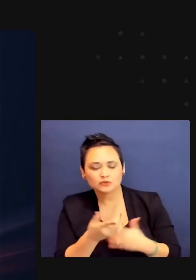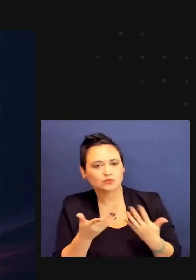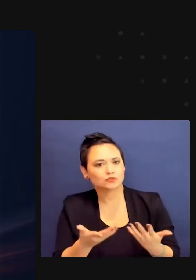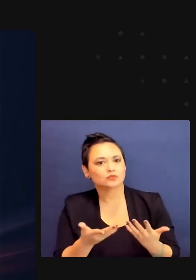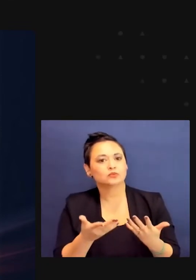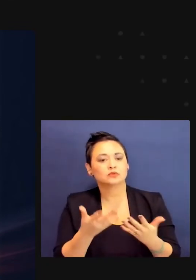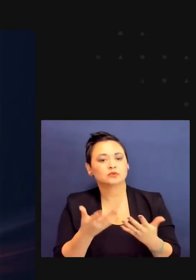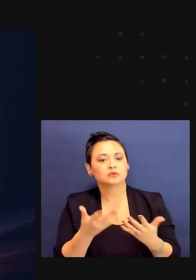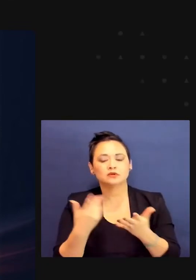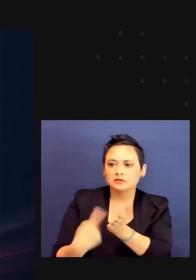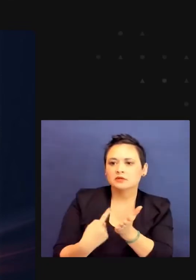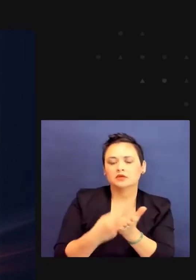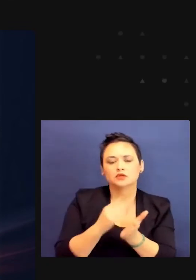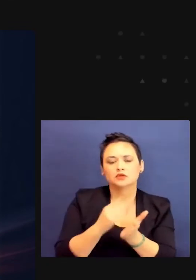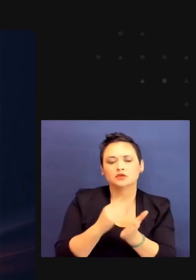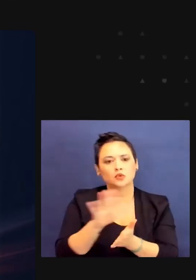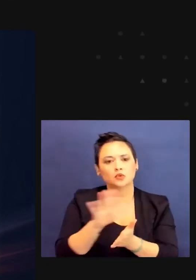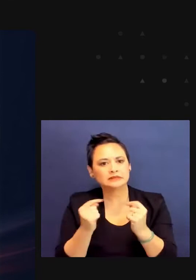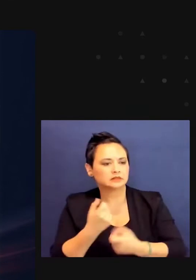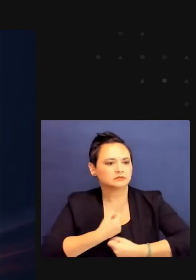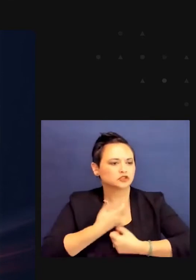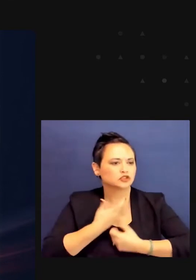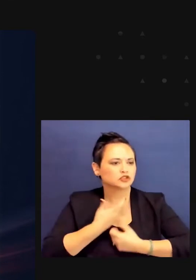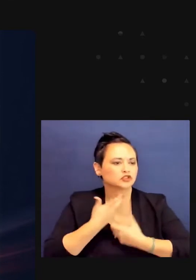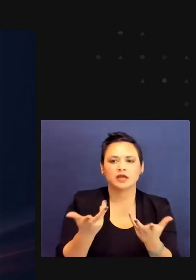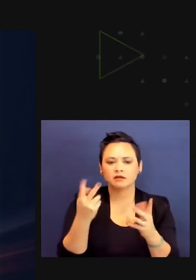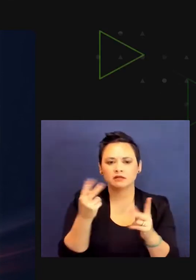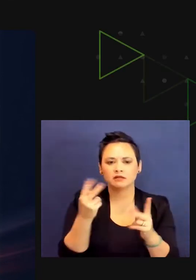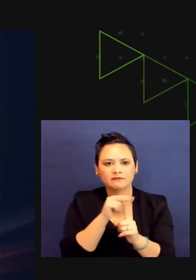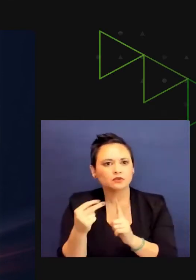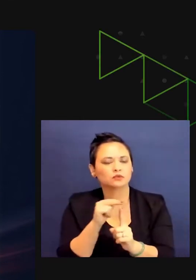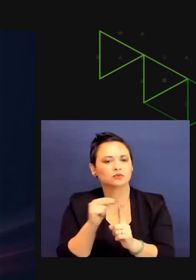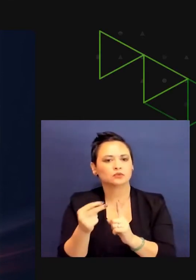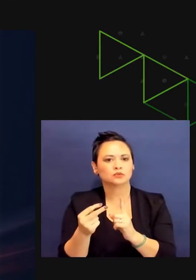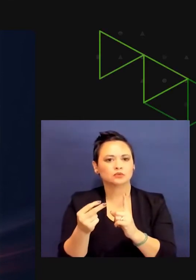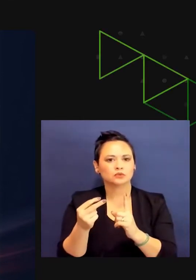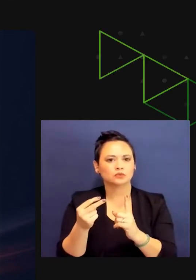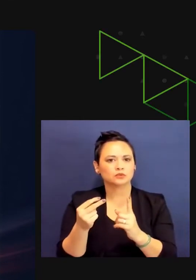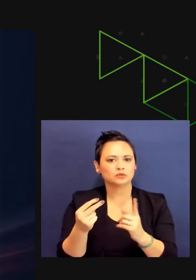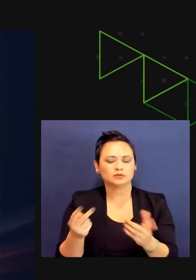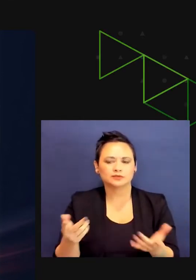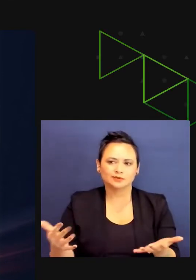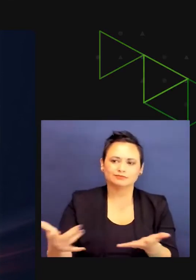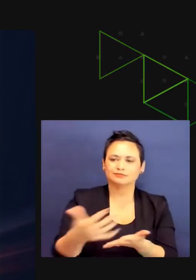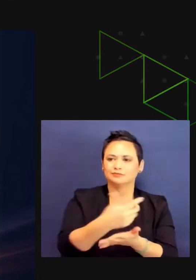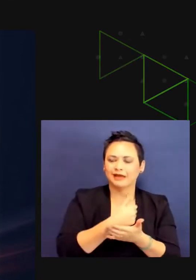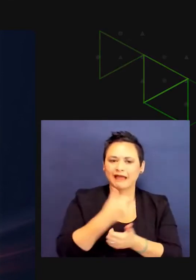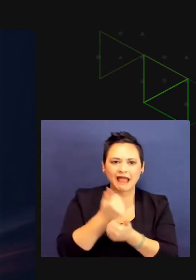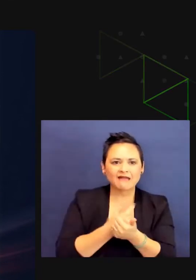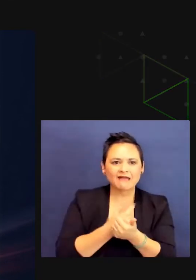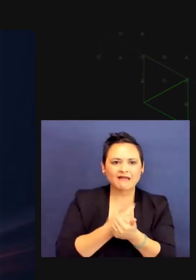and speak to where your culture needs to improve, to find goals and actions that you can take on